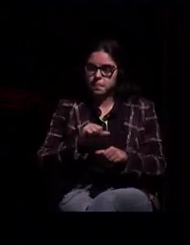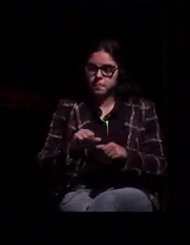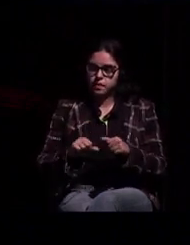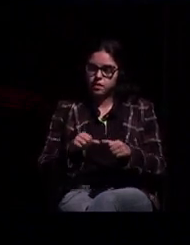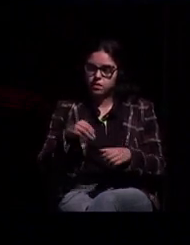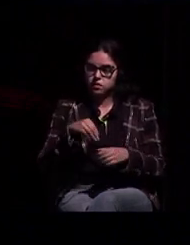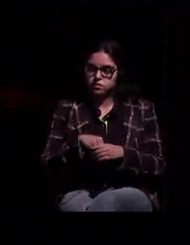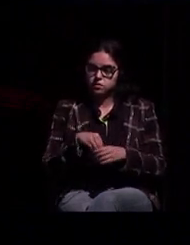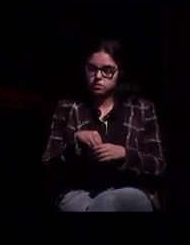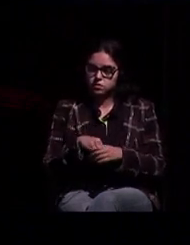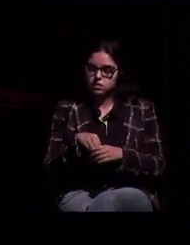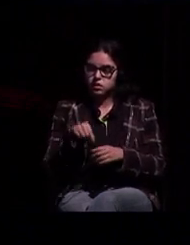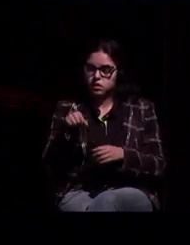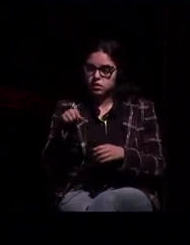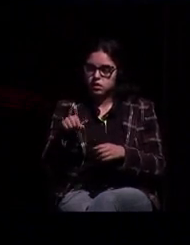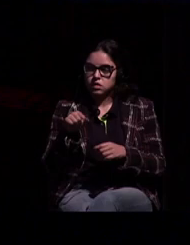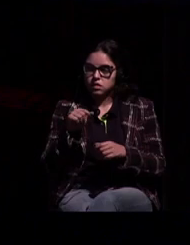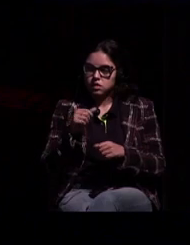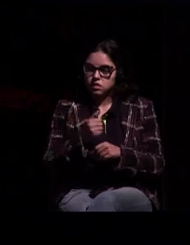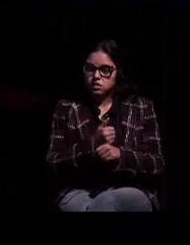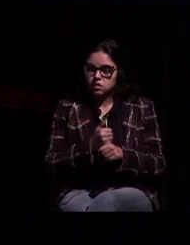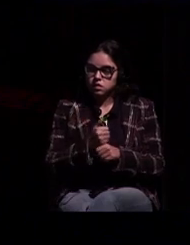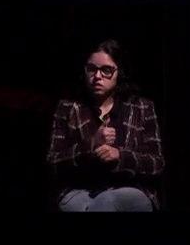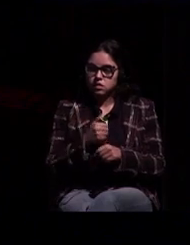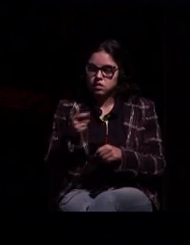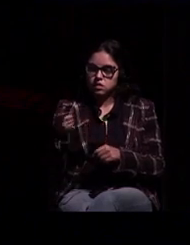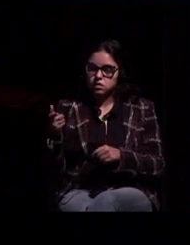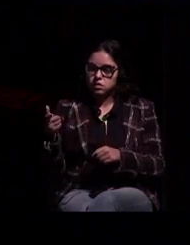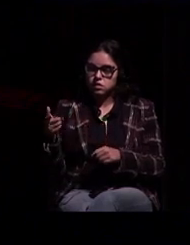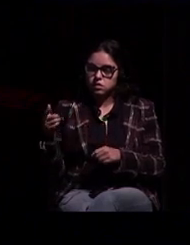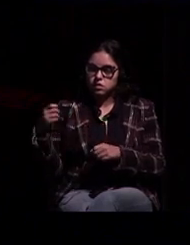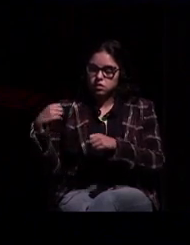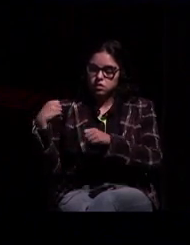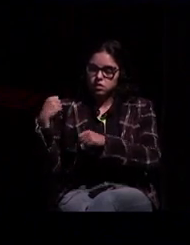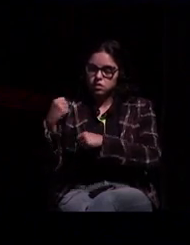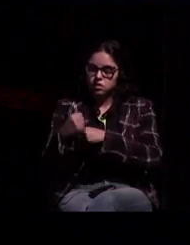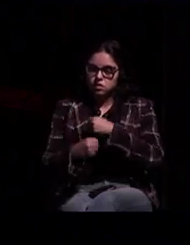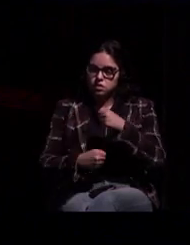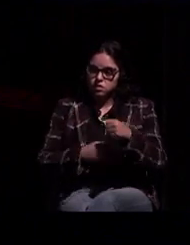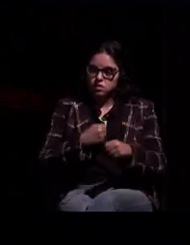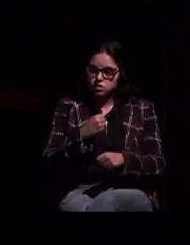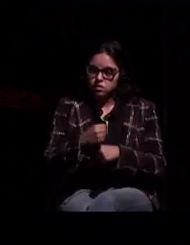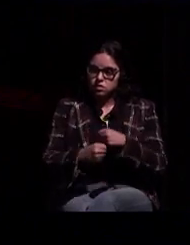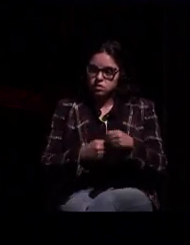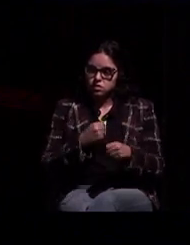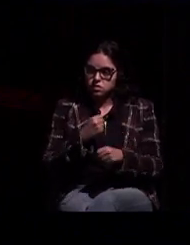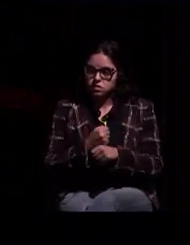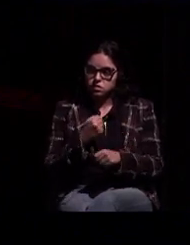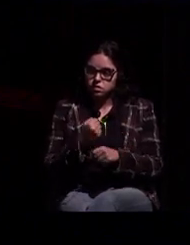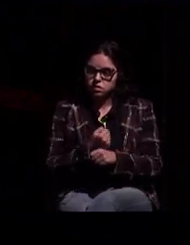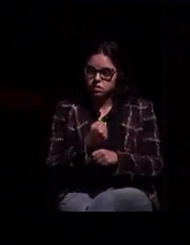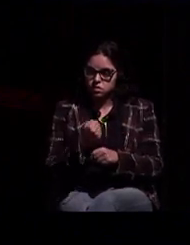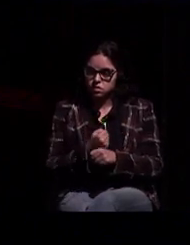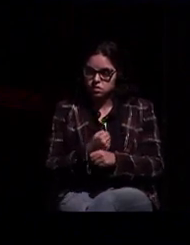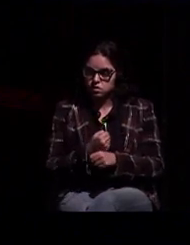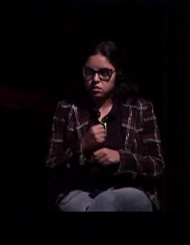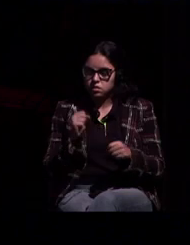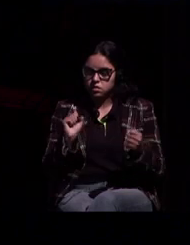like the radical transformation of industries with new technologies, management strategies,